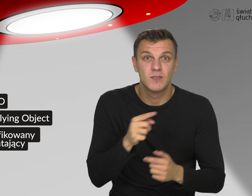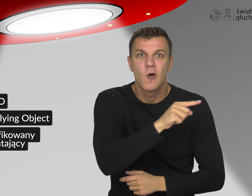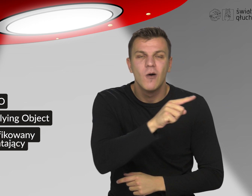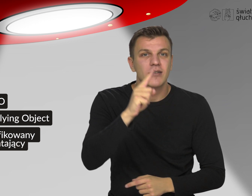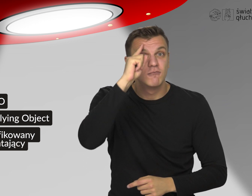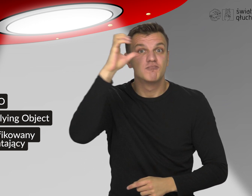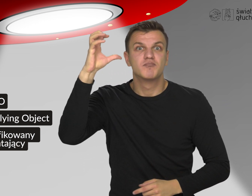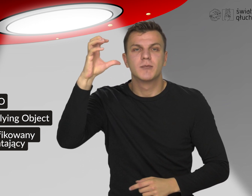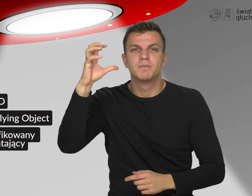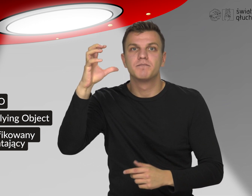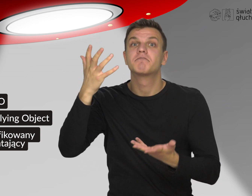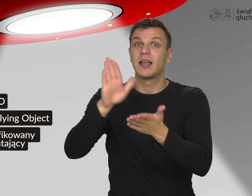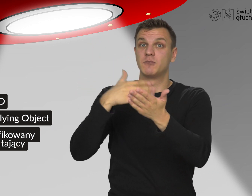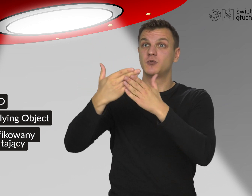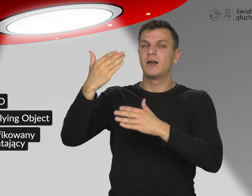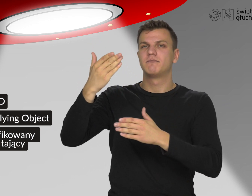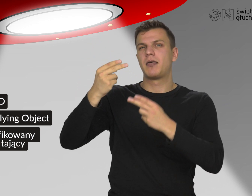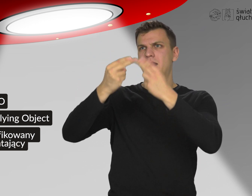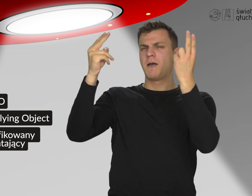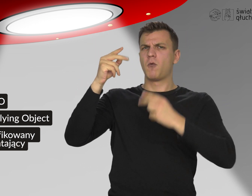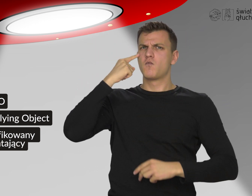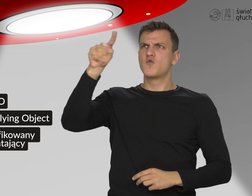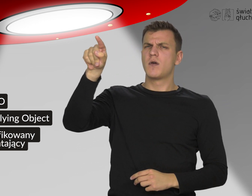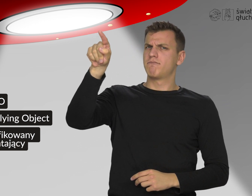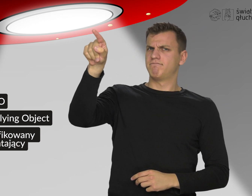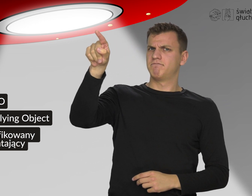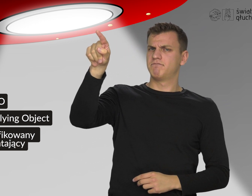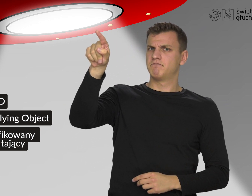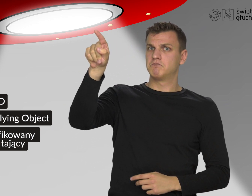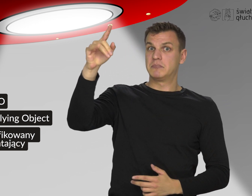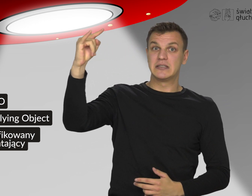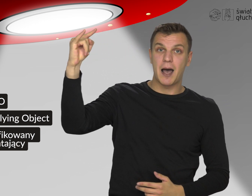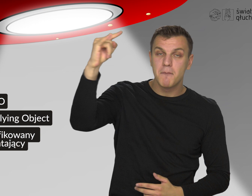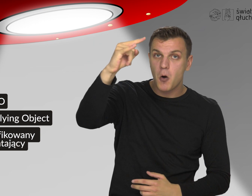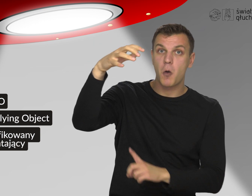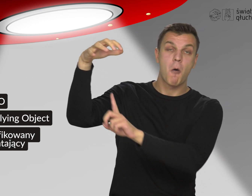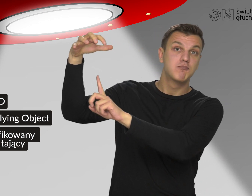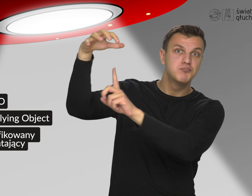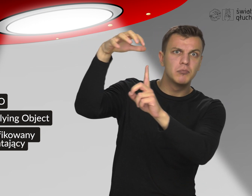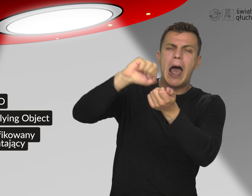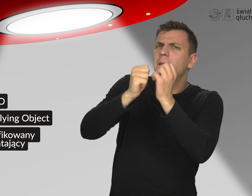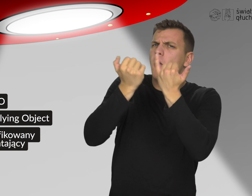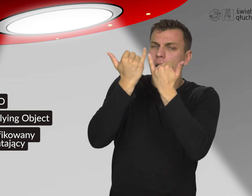it refers to any object in the sky, like a plane, balloon, or something else